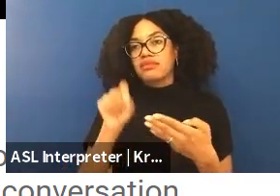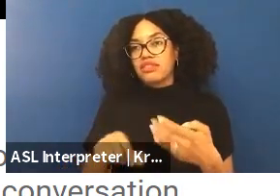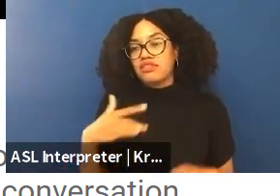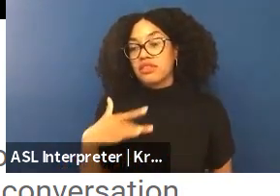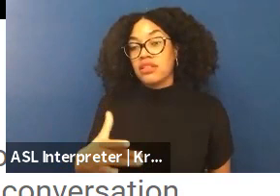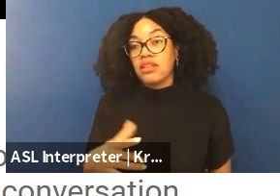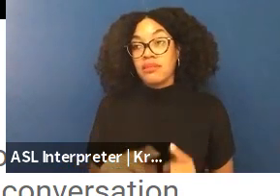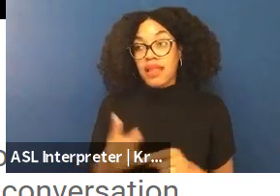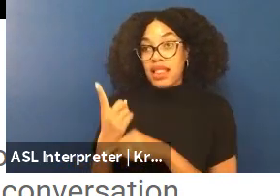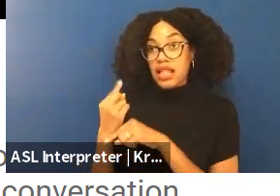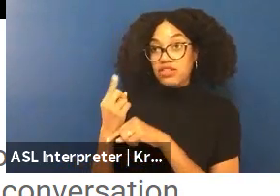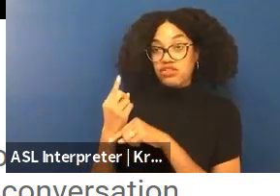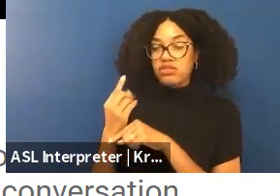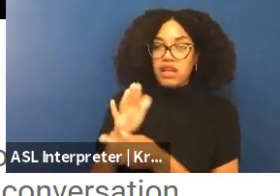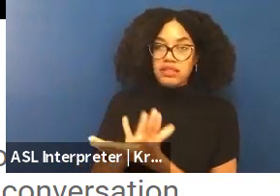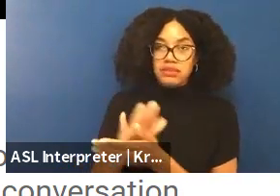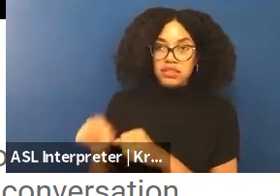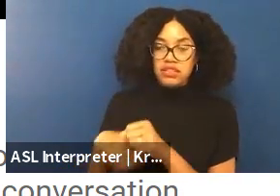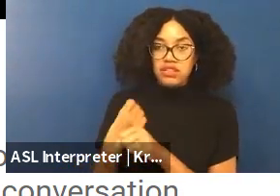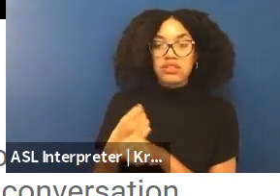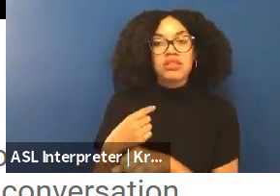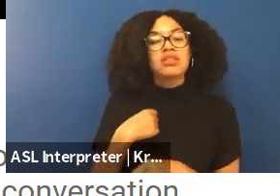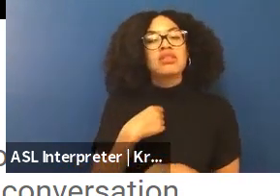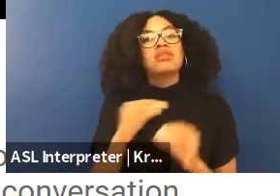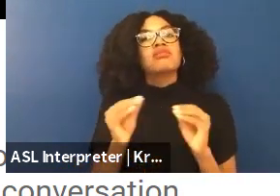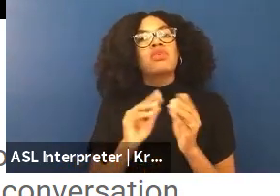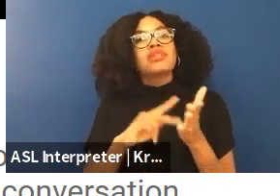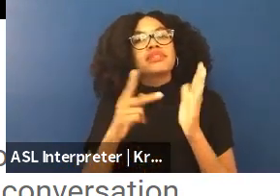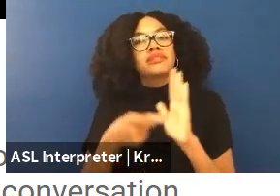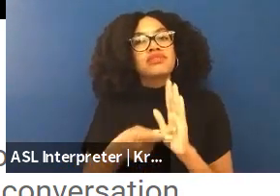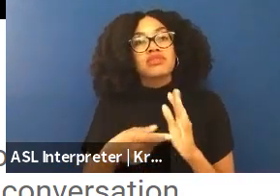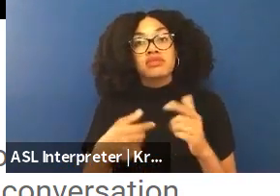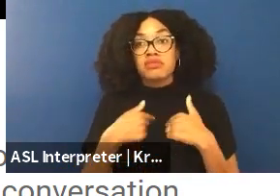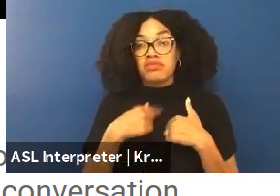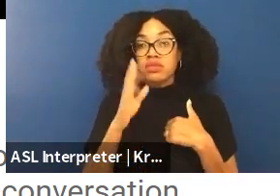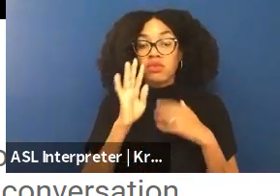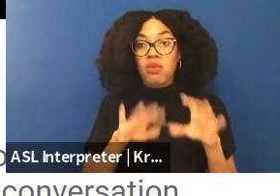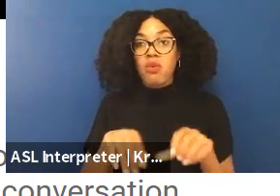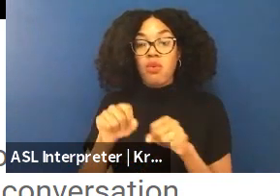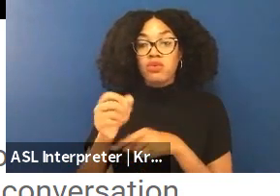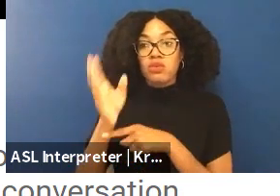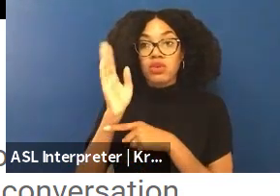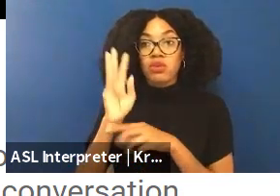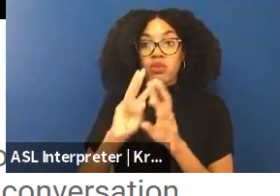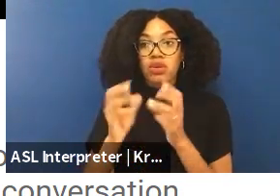more intentional, where I would be presenting workshops for the entire college of education,